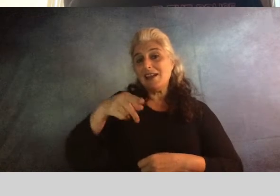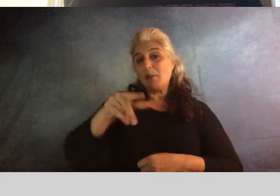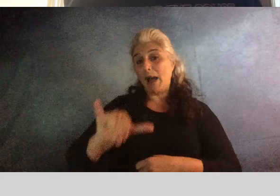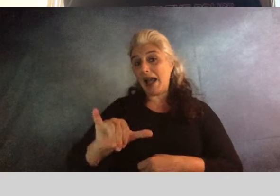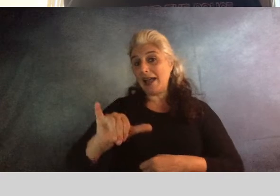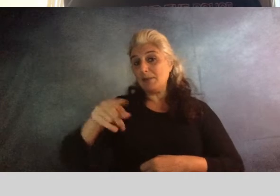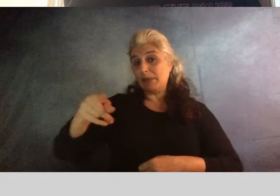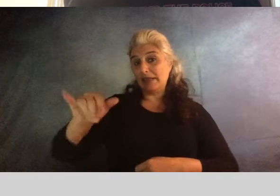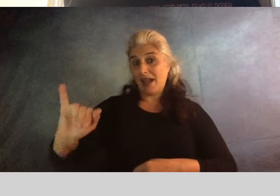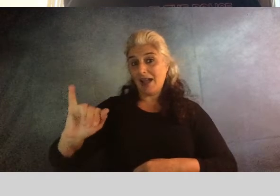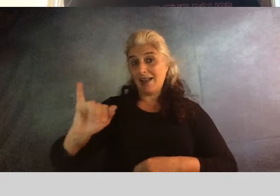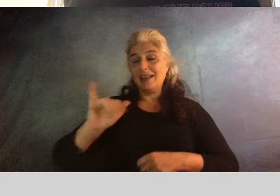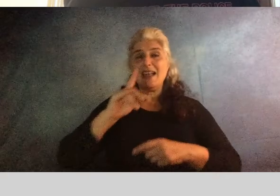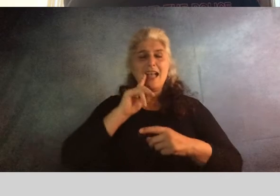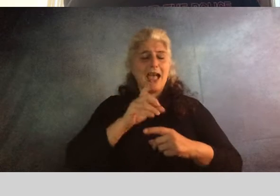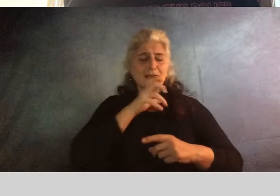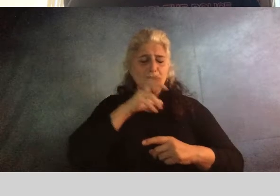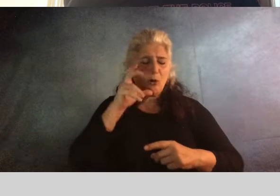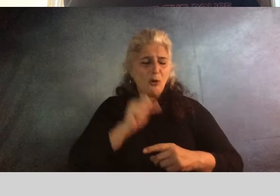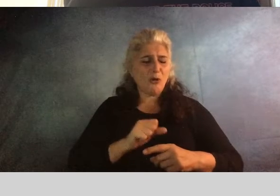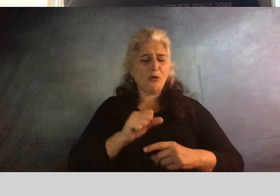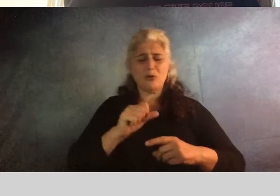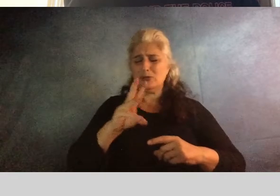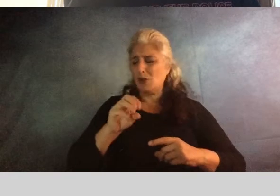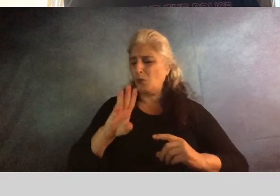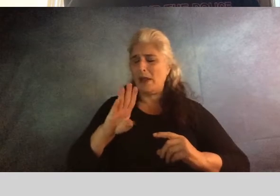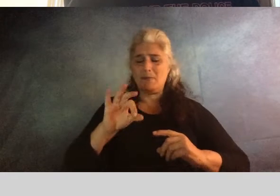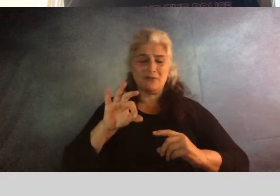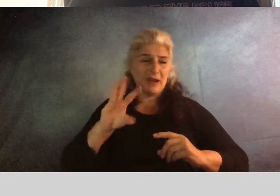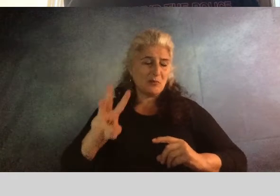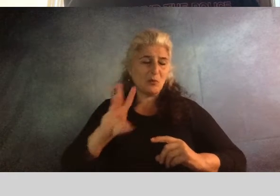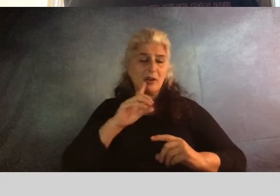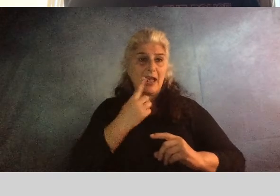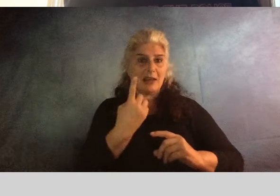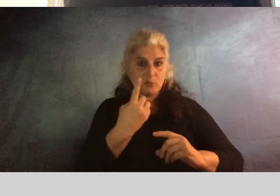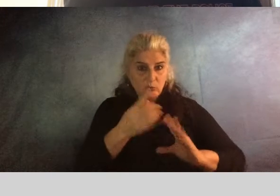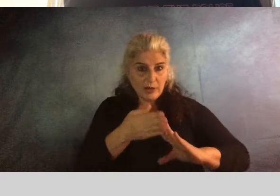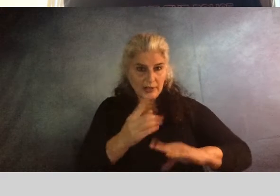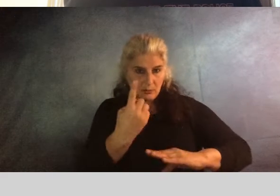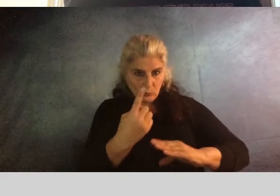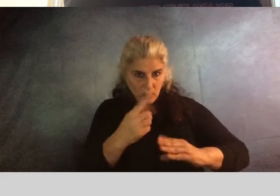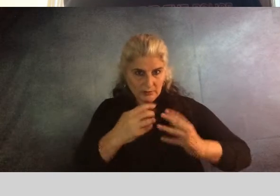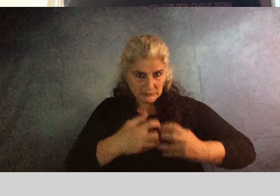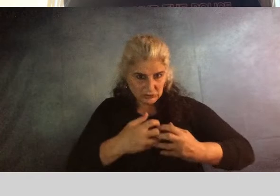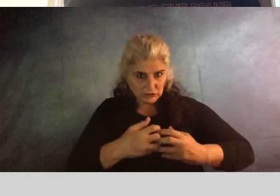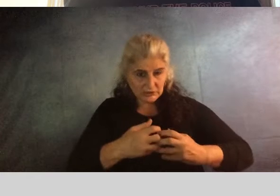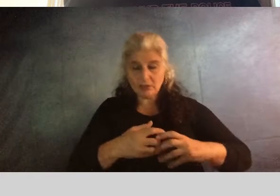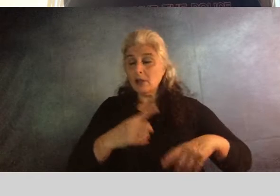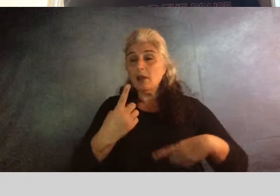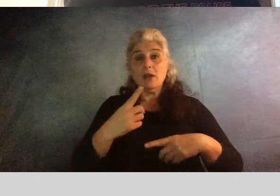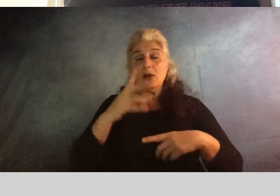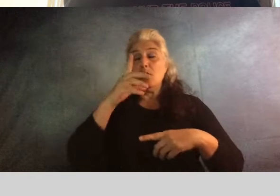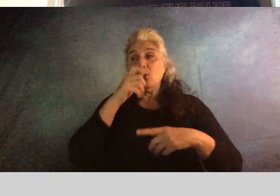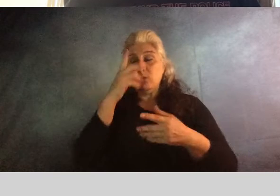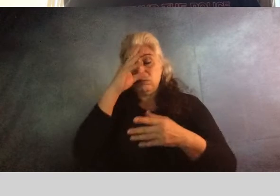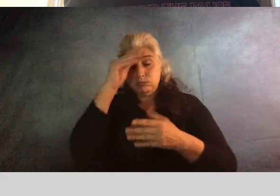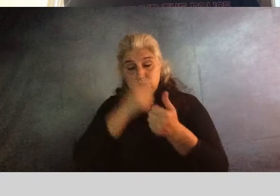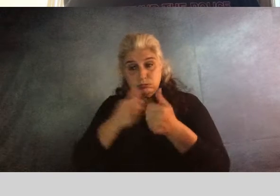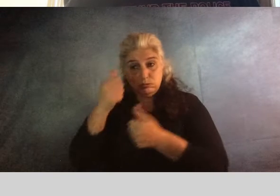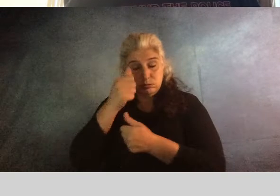built upon an esoteric, deprecated web framework running on a single virtual machine. The now Director of Infrastructure for the Python Software Foundation, Ernest Durbin,